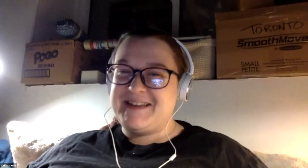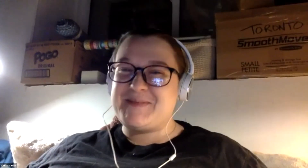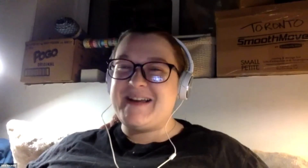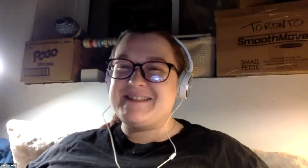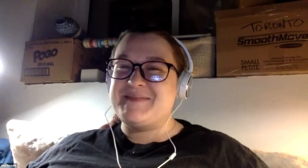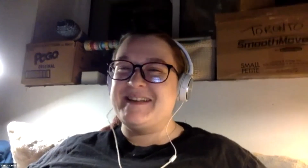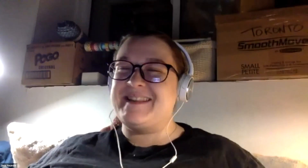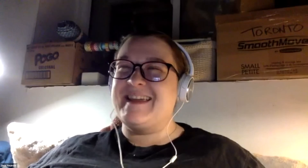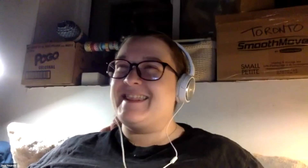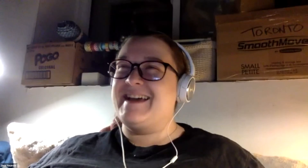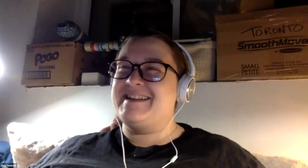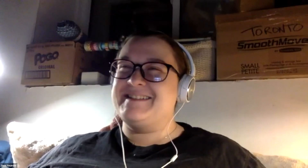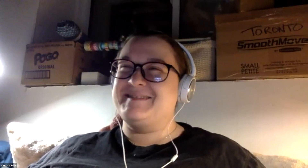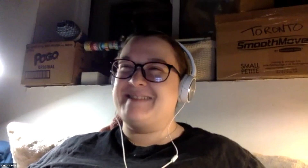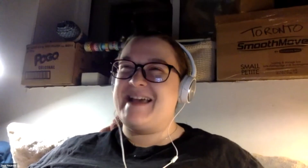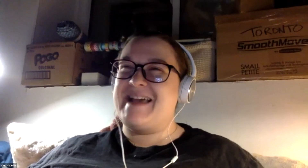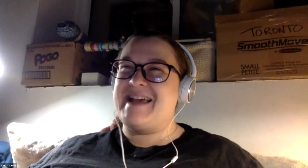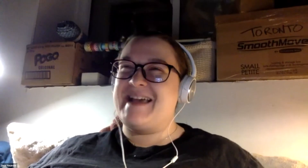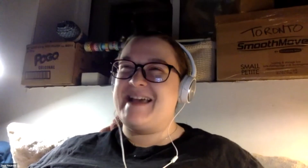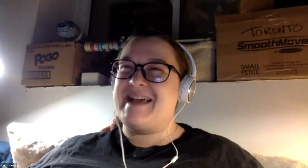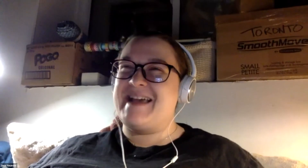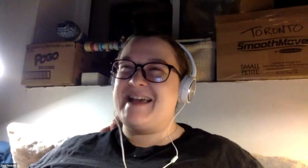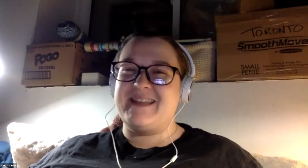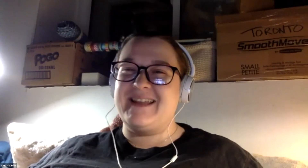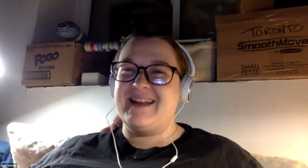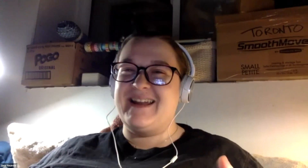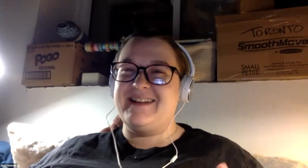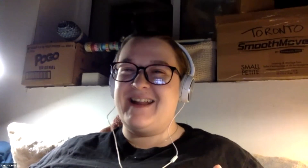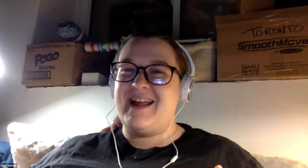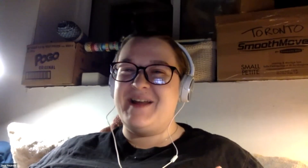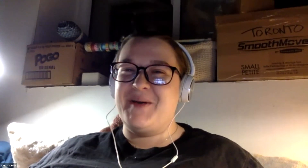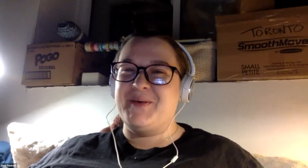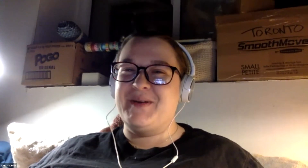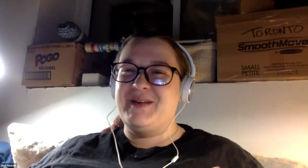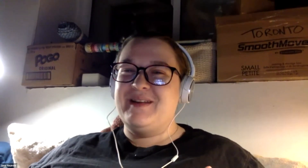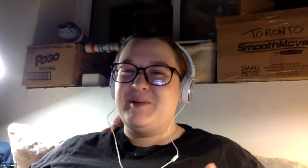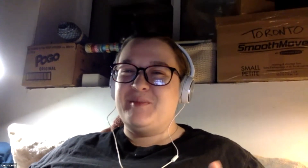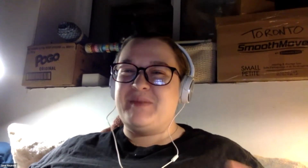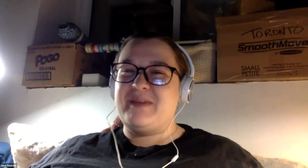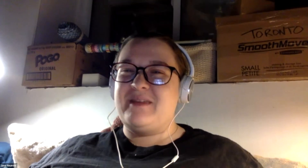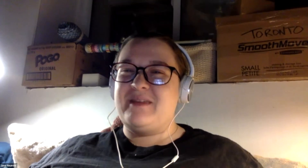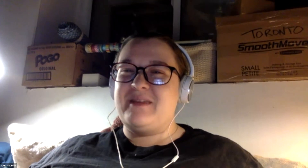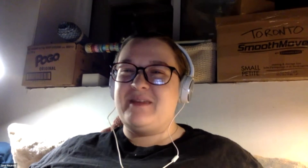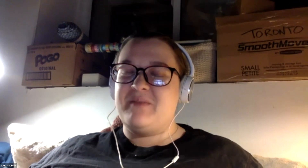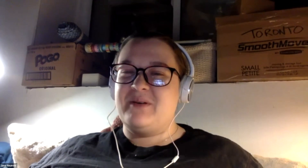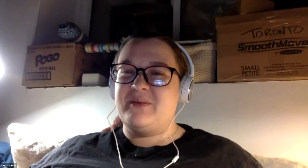It's wild to me to think that, as a theater person, but then again, I know so many people